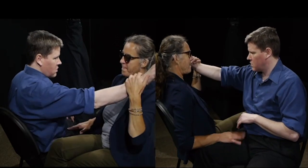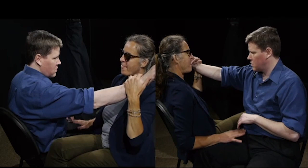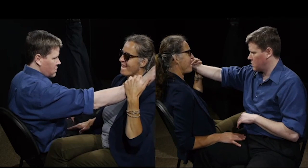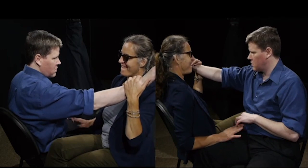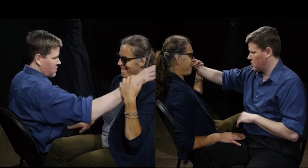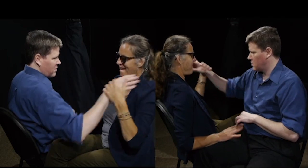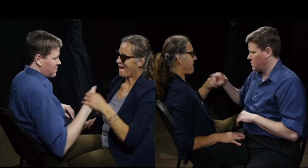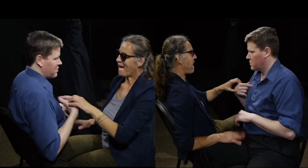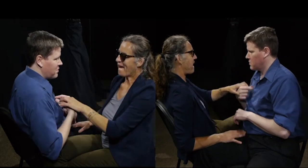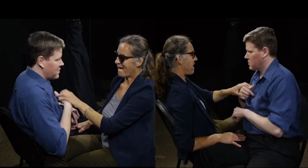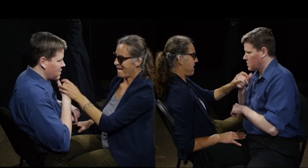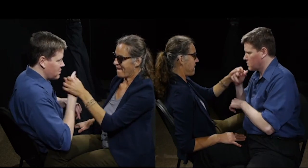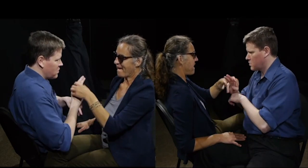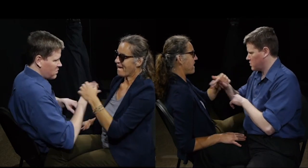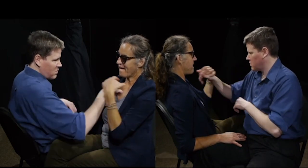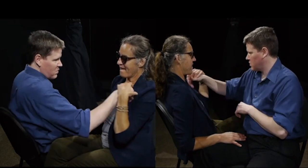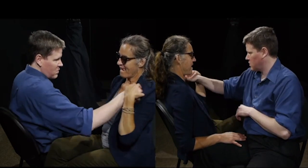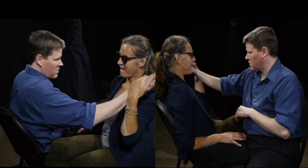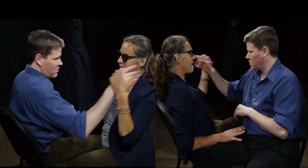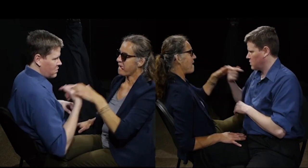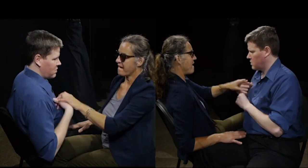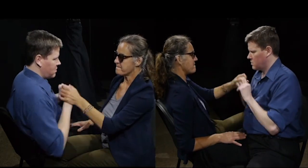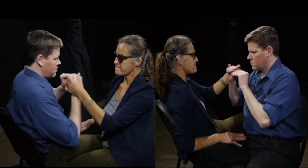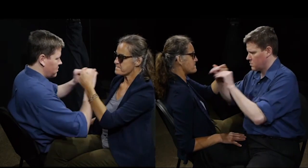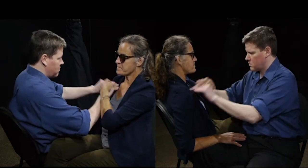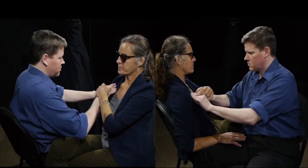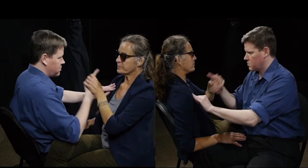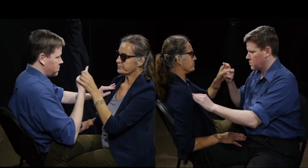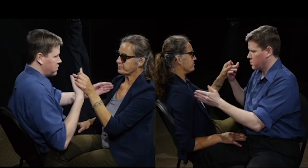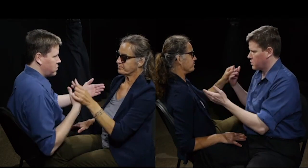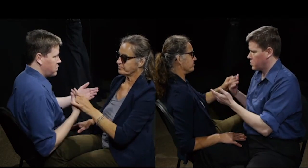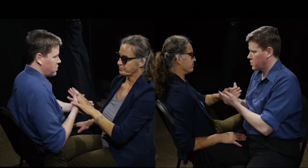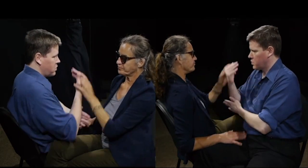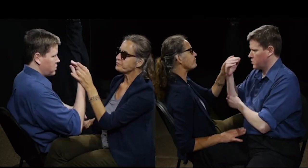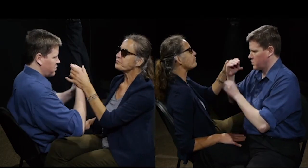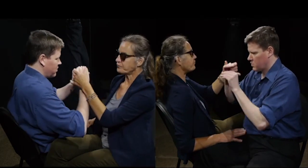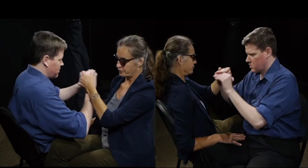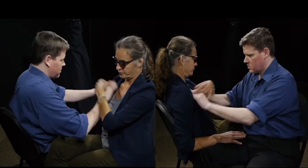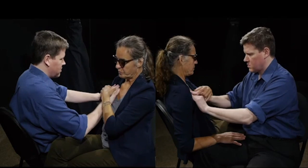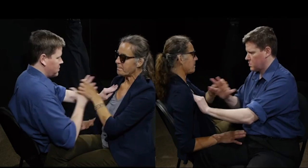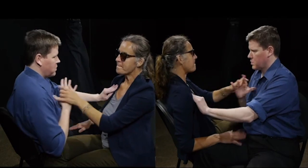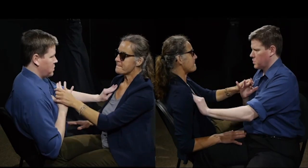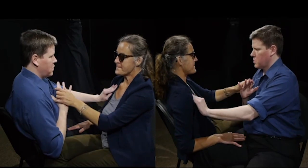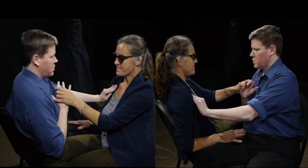We reject some ASL words outright and come up with brand new Protactile words